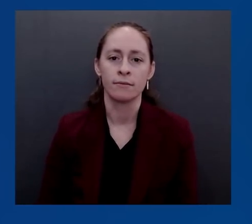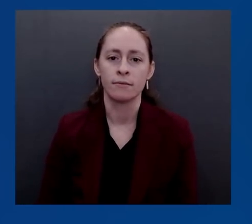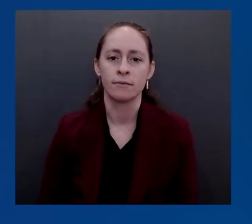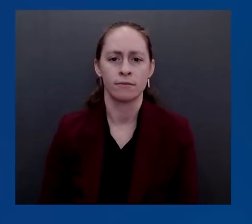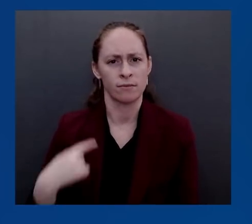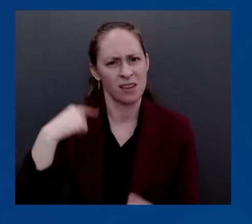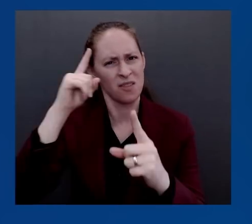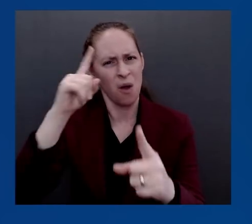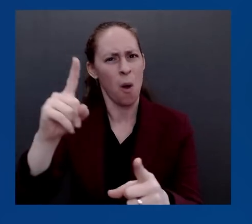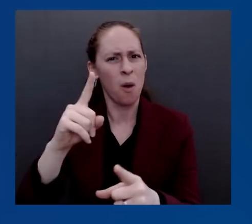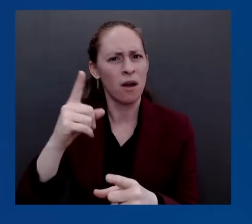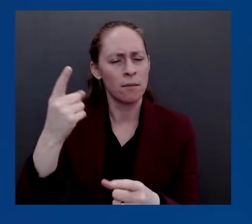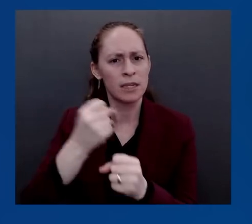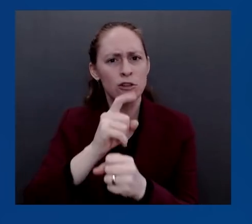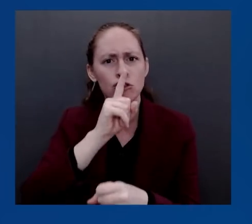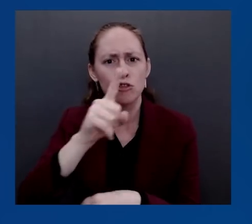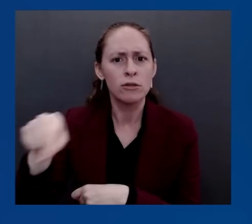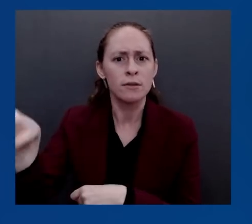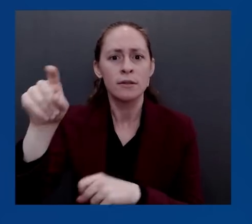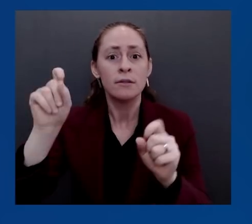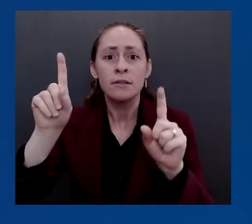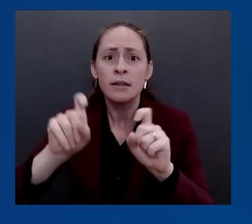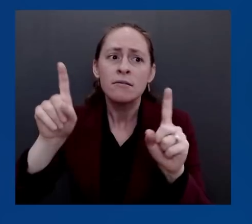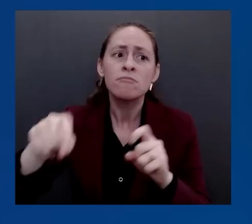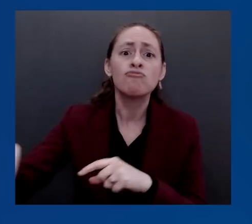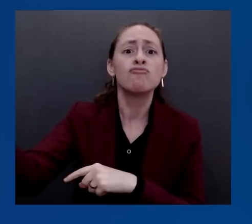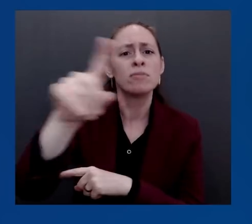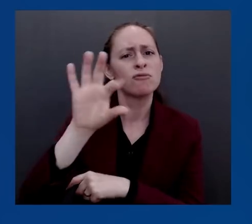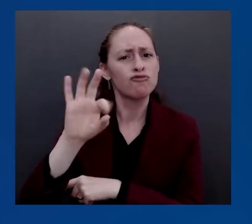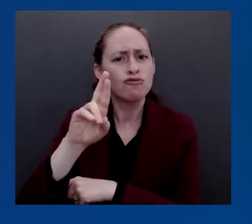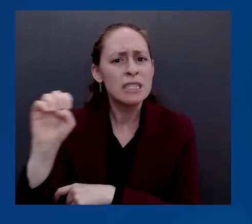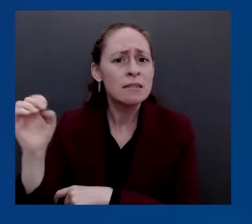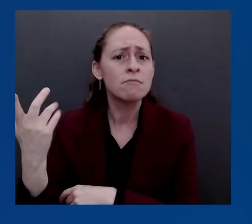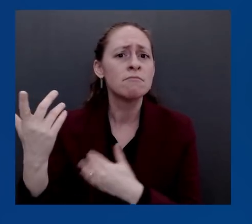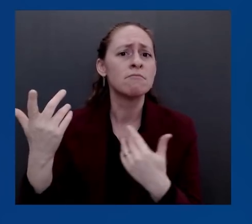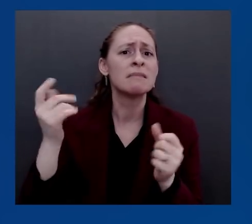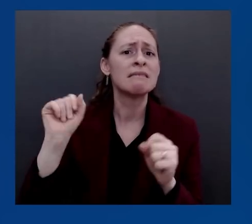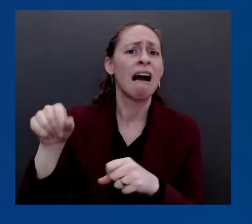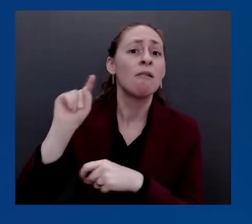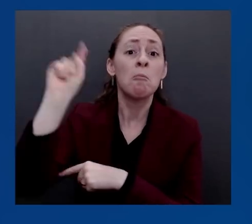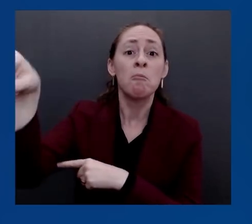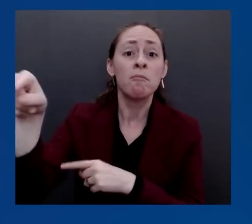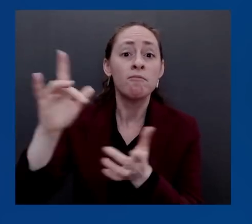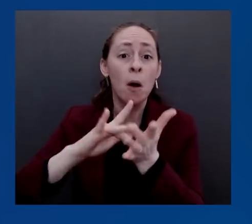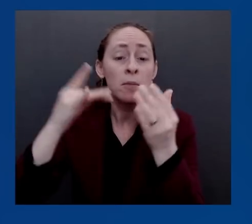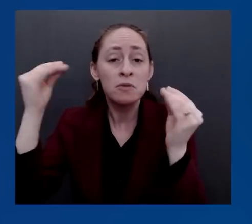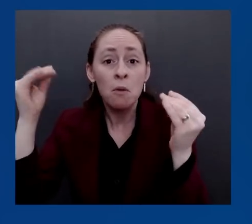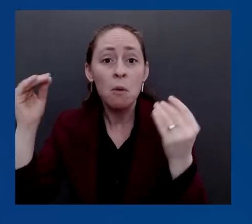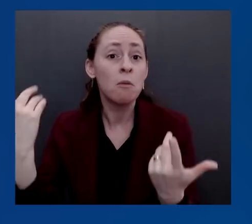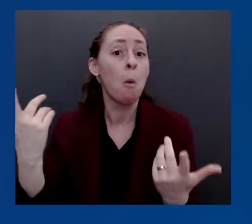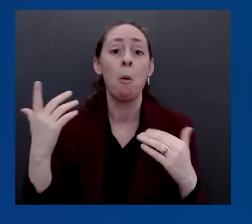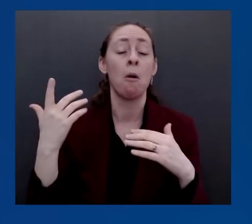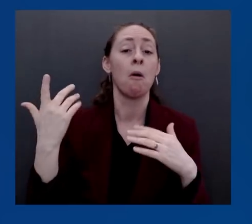like local pharmacies, online retailers, and community health centers. Thanks to the work over the past year